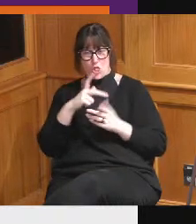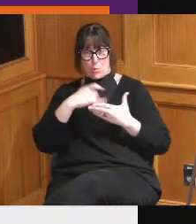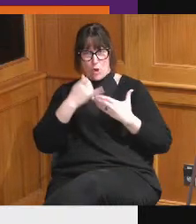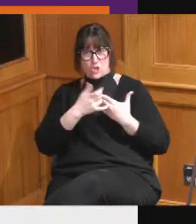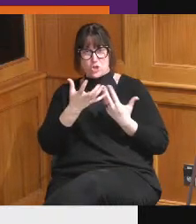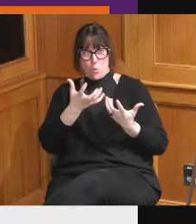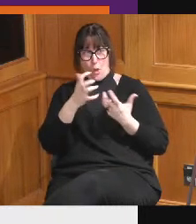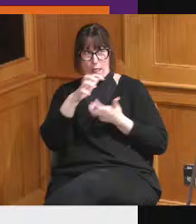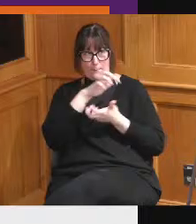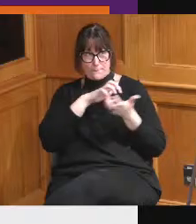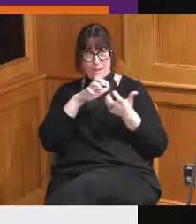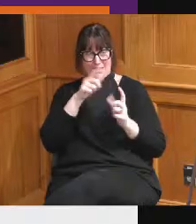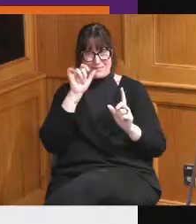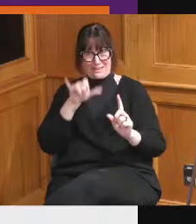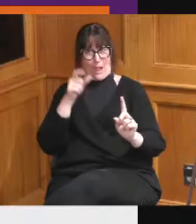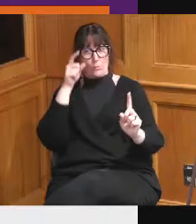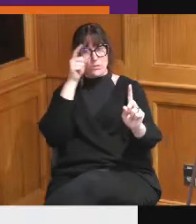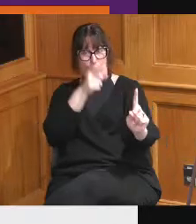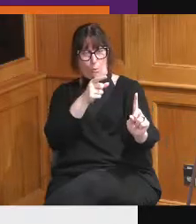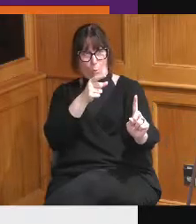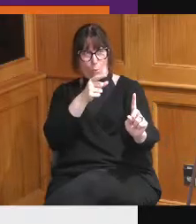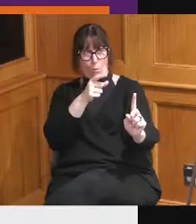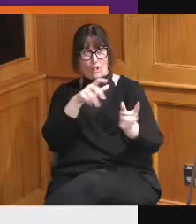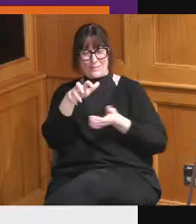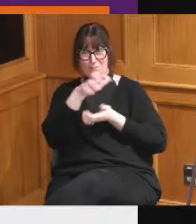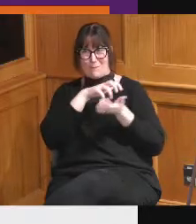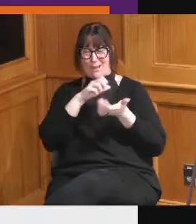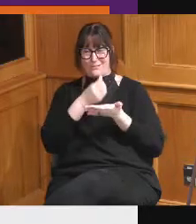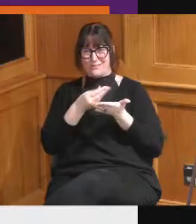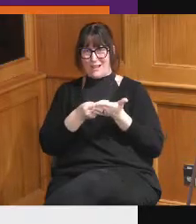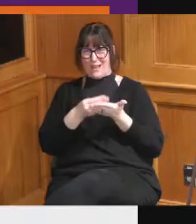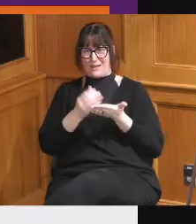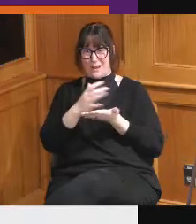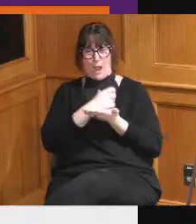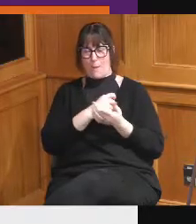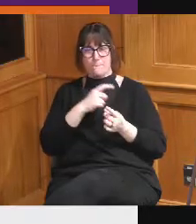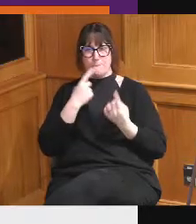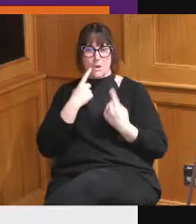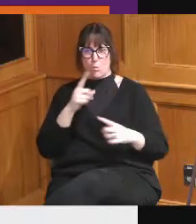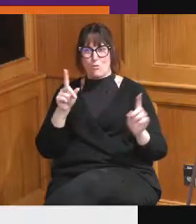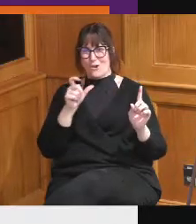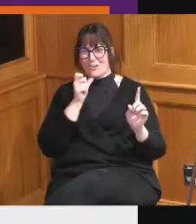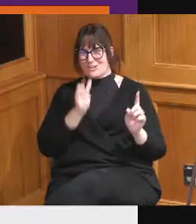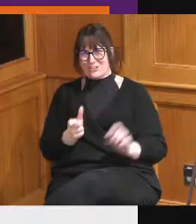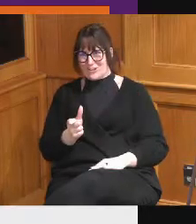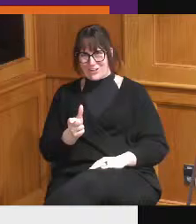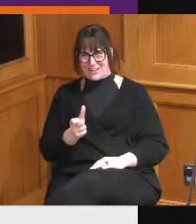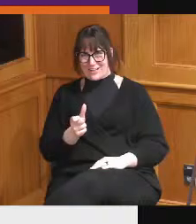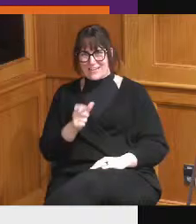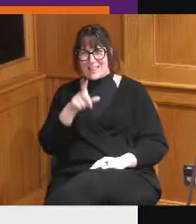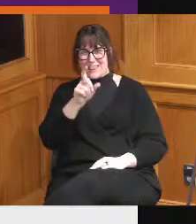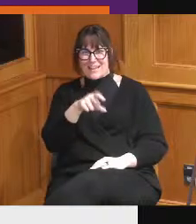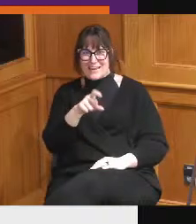that was their goal and it just couldn't work there they needed the they needed the subsidy